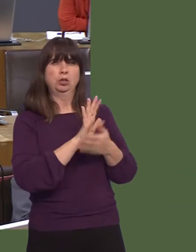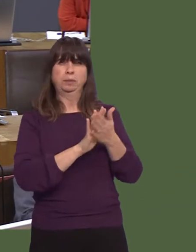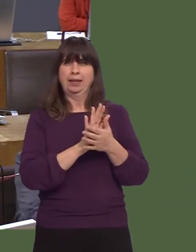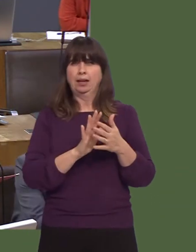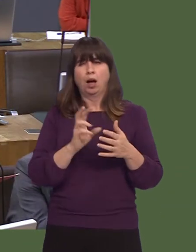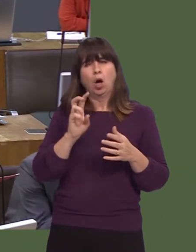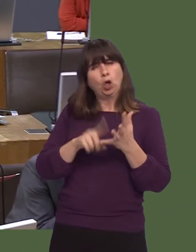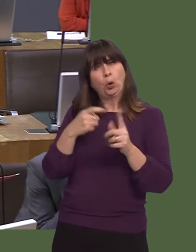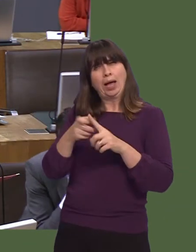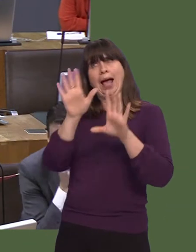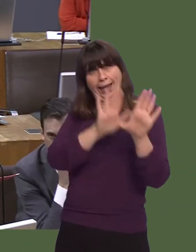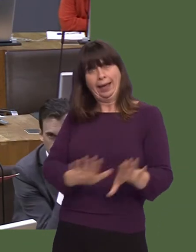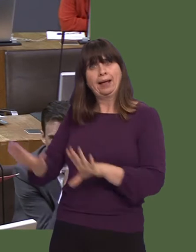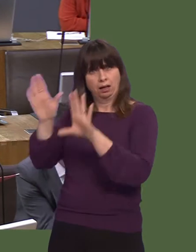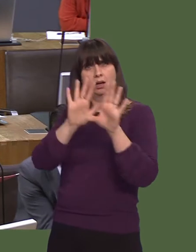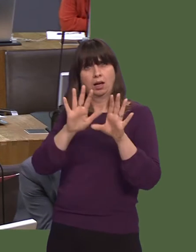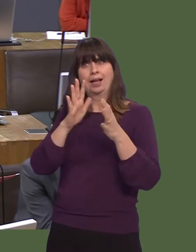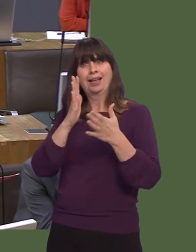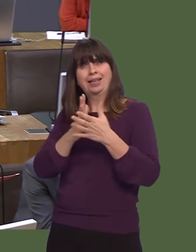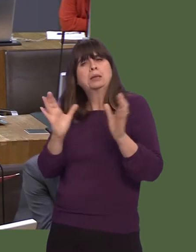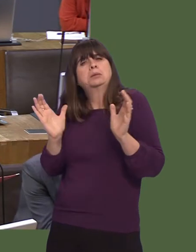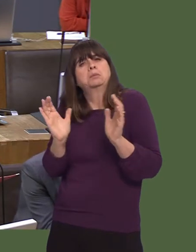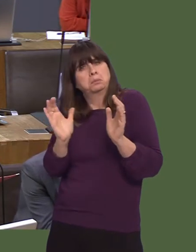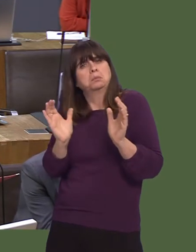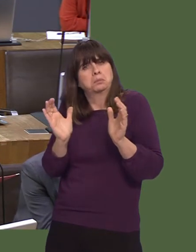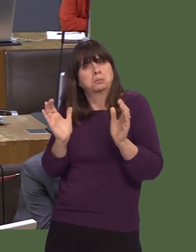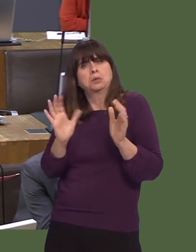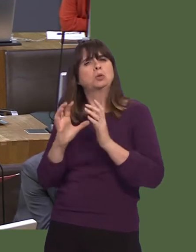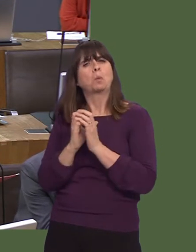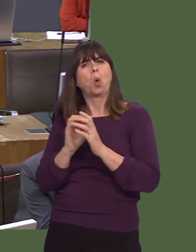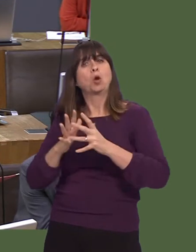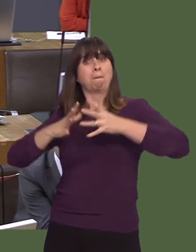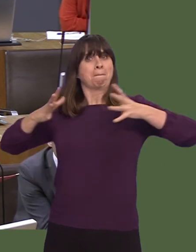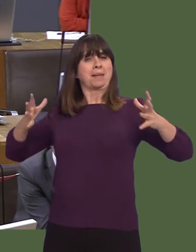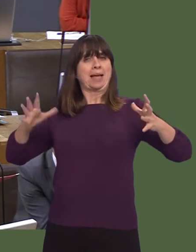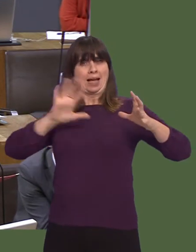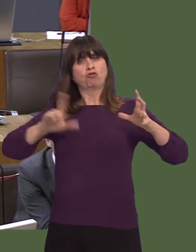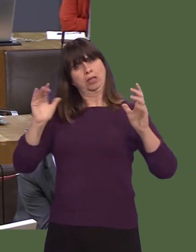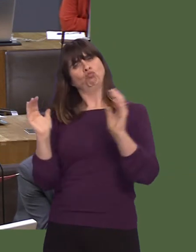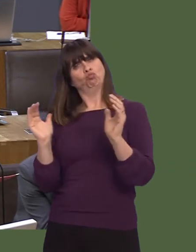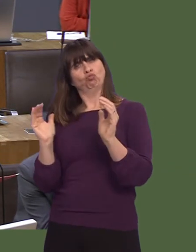The UK is a medium-sized country, and it's not in a position of dictating terms of trade